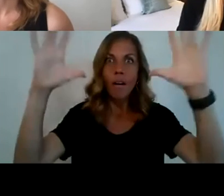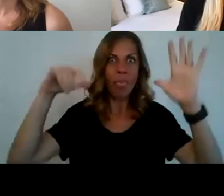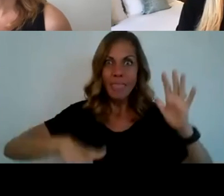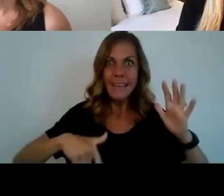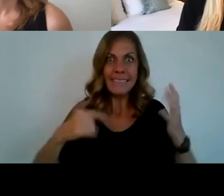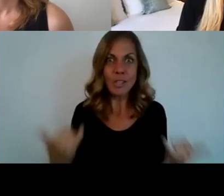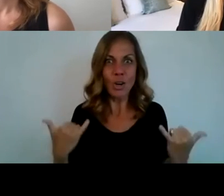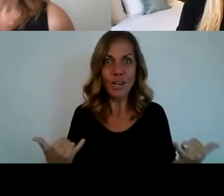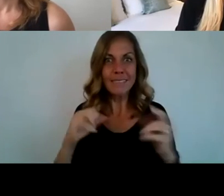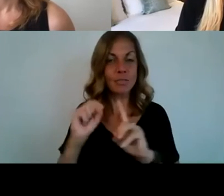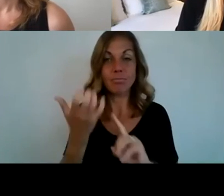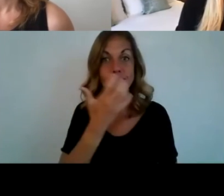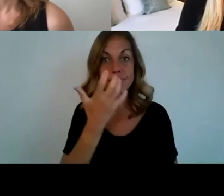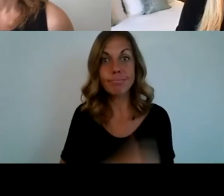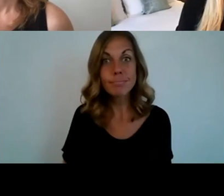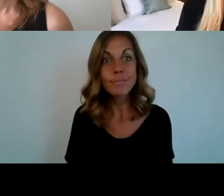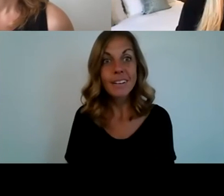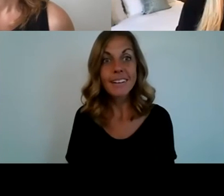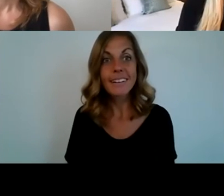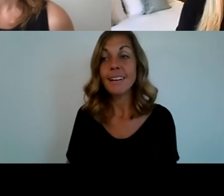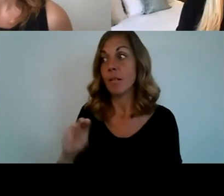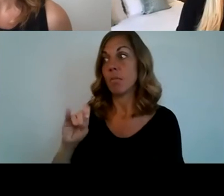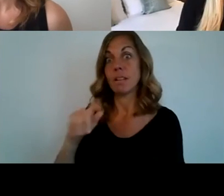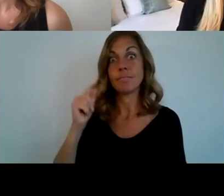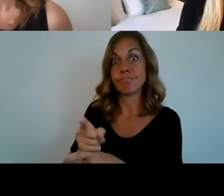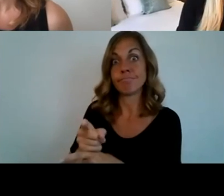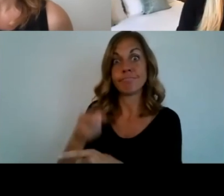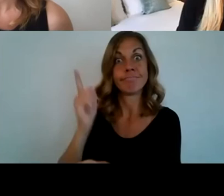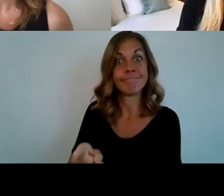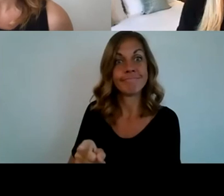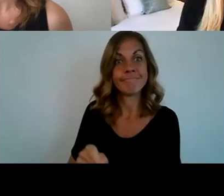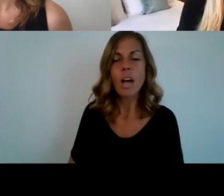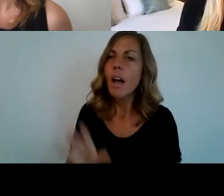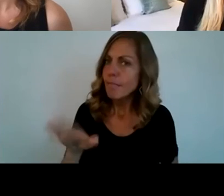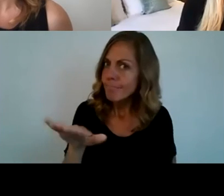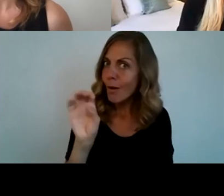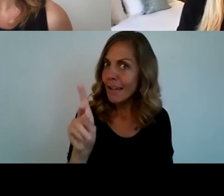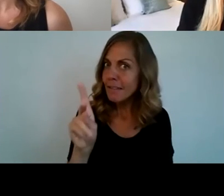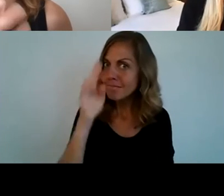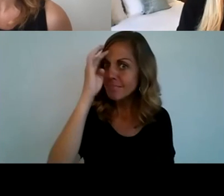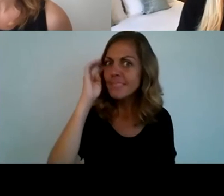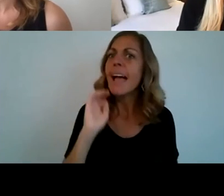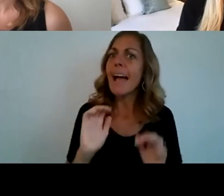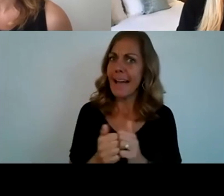So, speaking of that, how are how are you how are you both doing? How are you doing